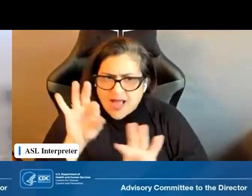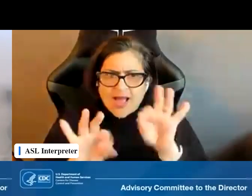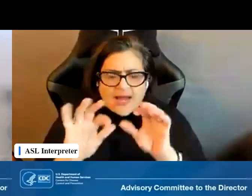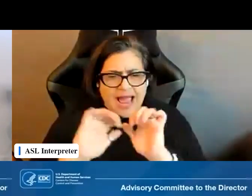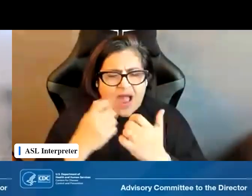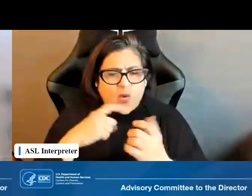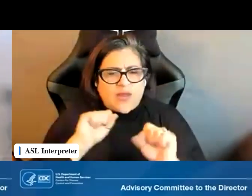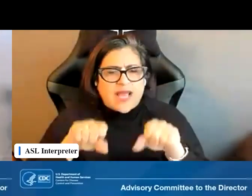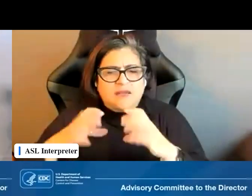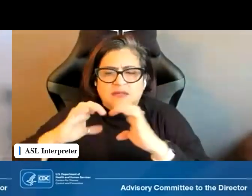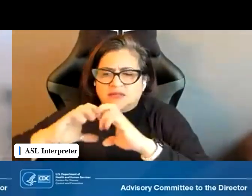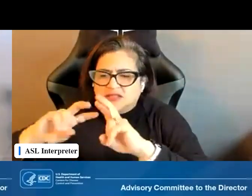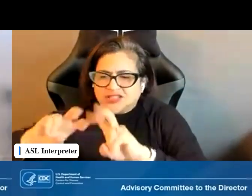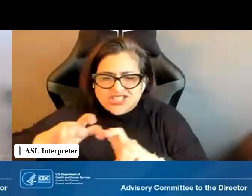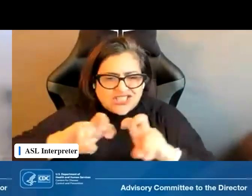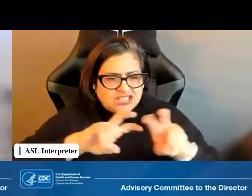on a level that we haven't seen before.